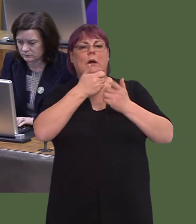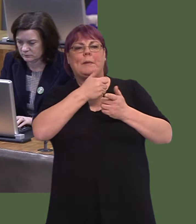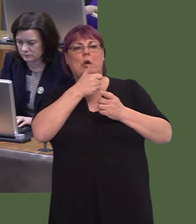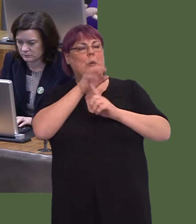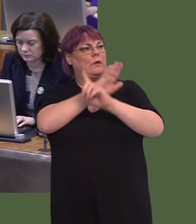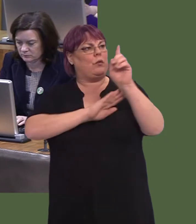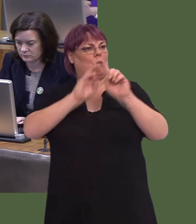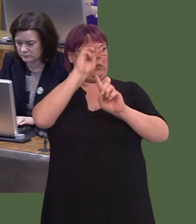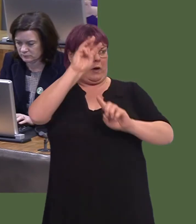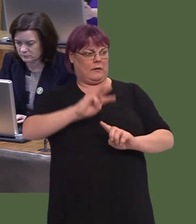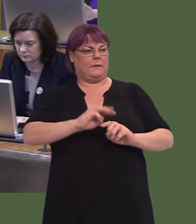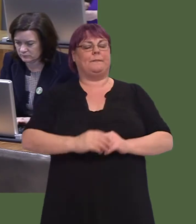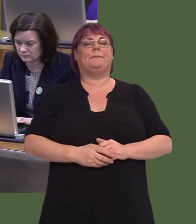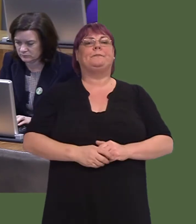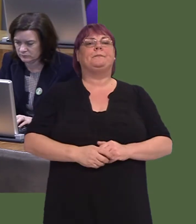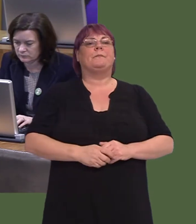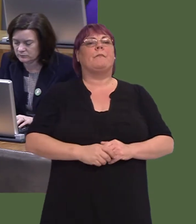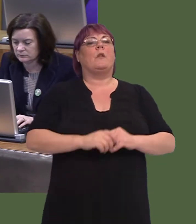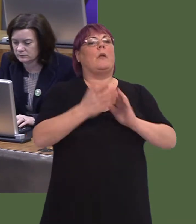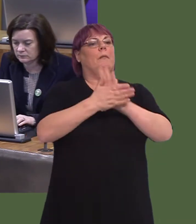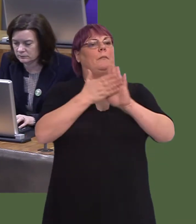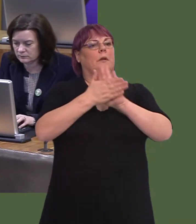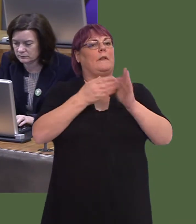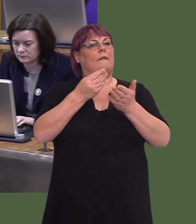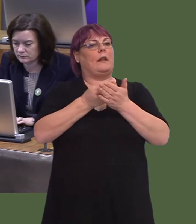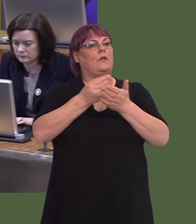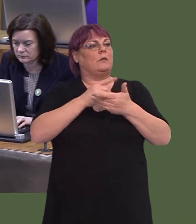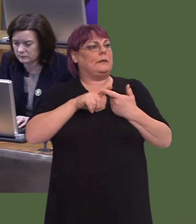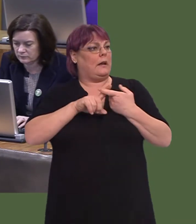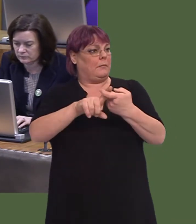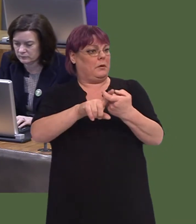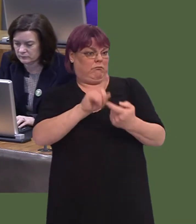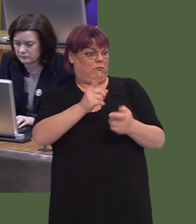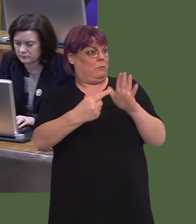Now, as part of that, of course, financial sustainability is an important factor.